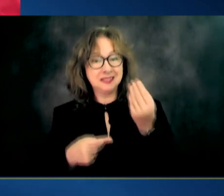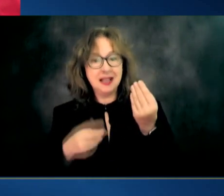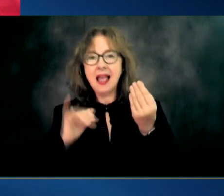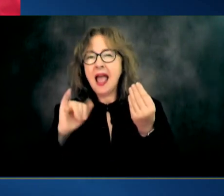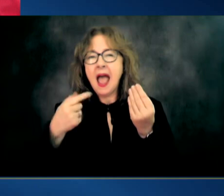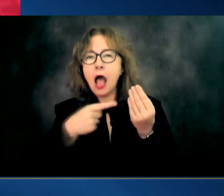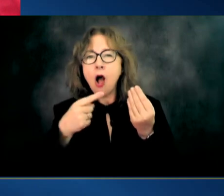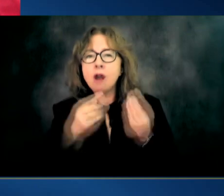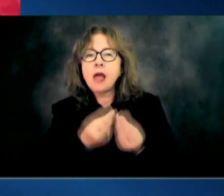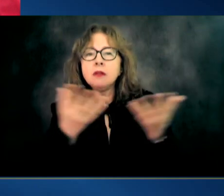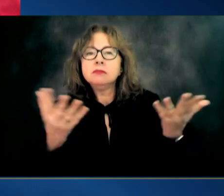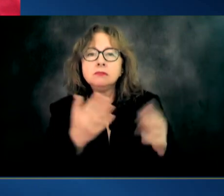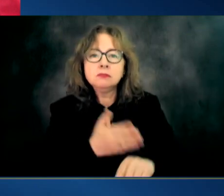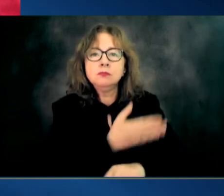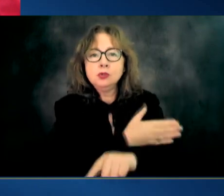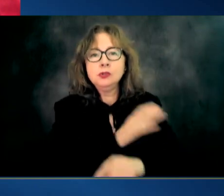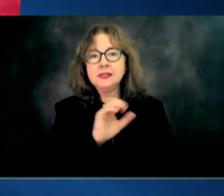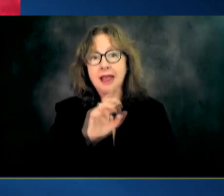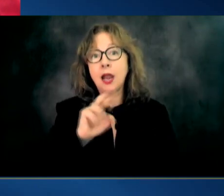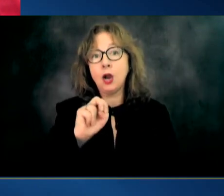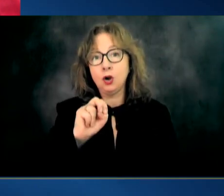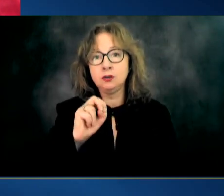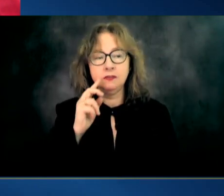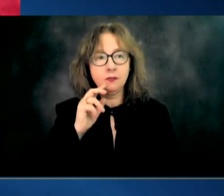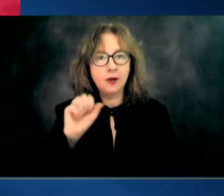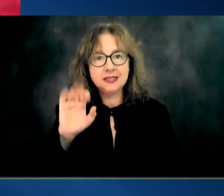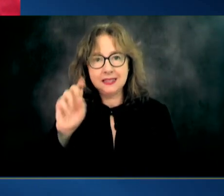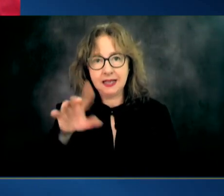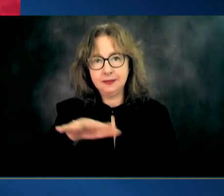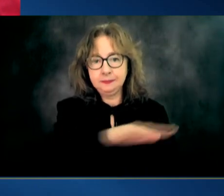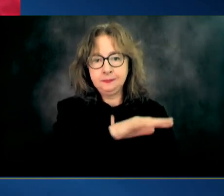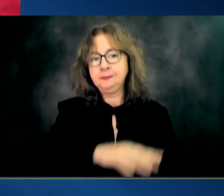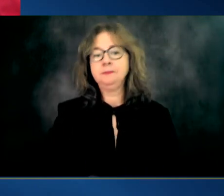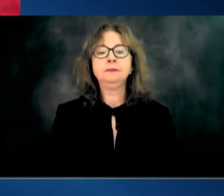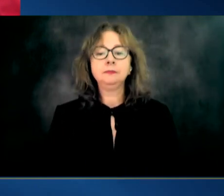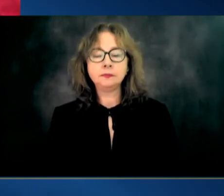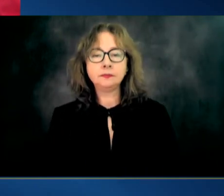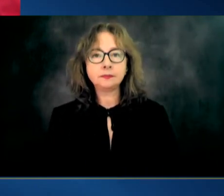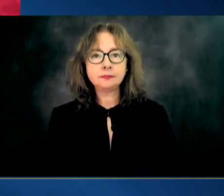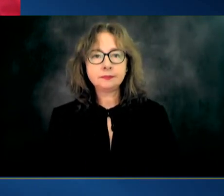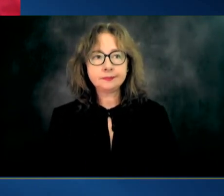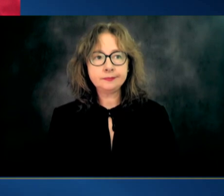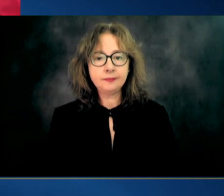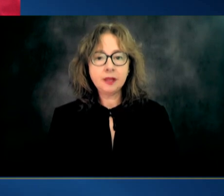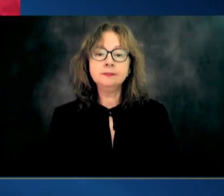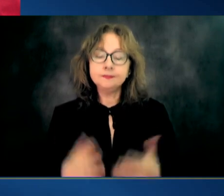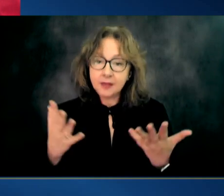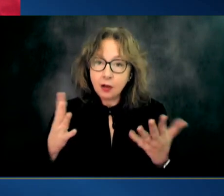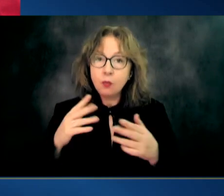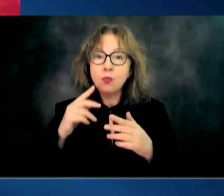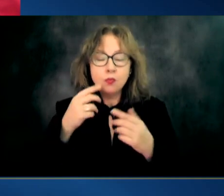cell community. Now, before I talk about what the program is and how it works, I want to take